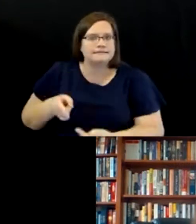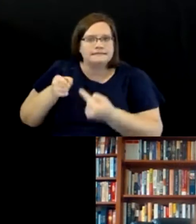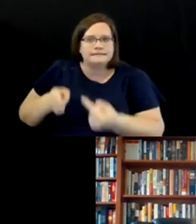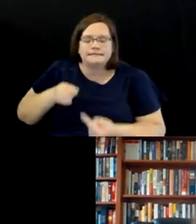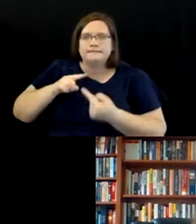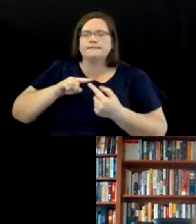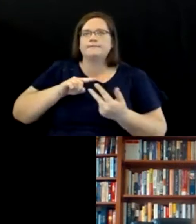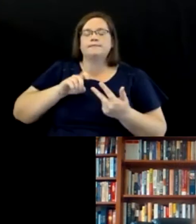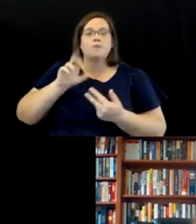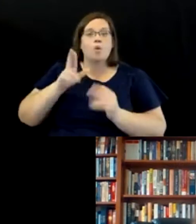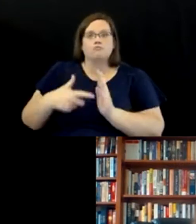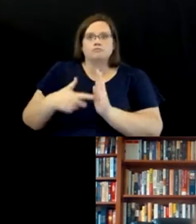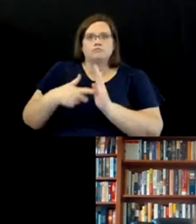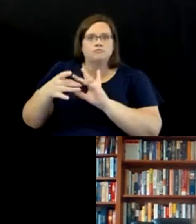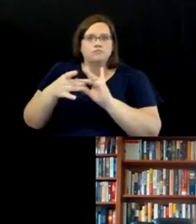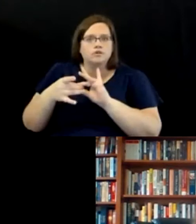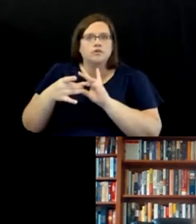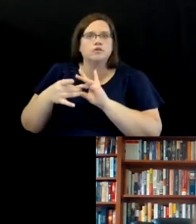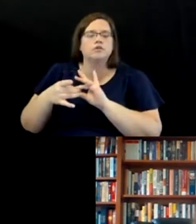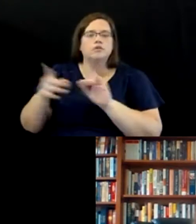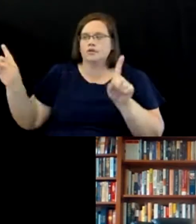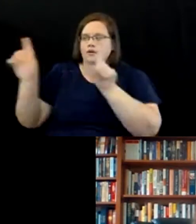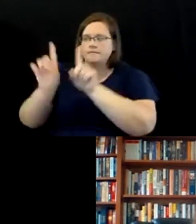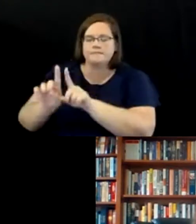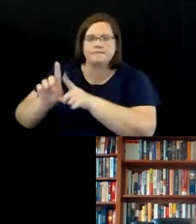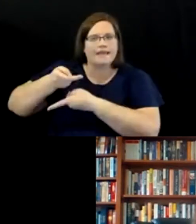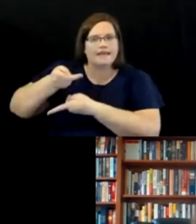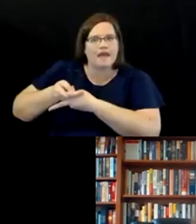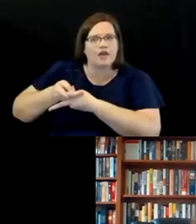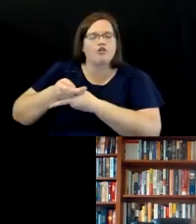to coordinate things like attendant care or any of the number -- not even